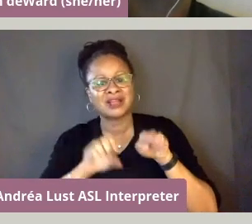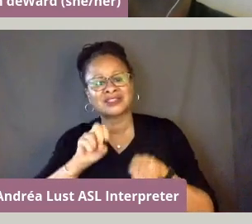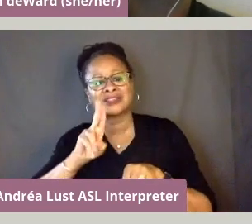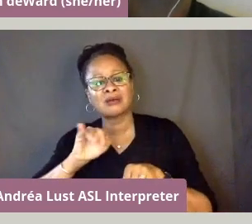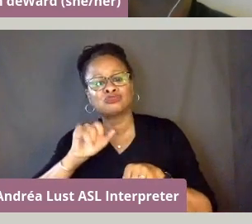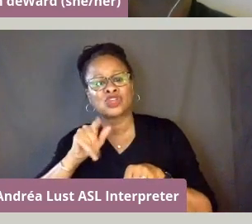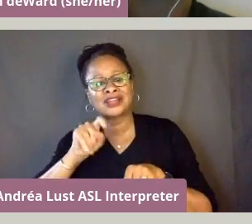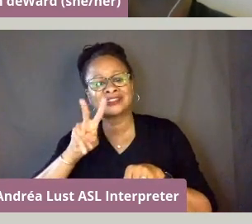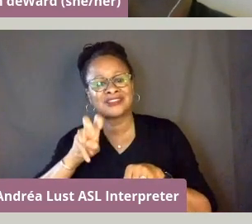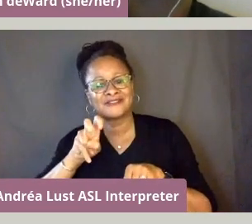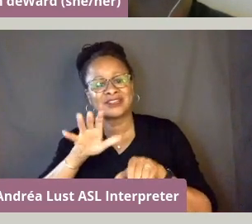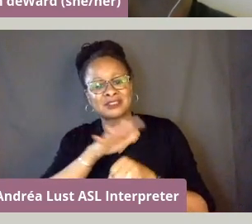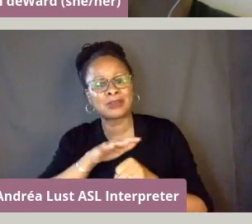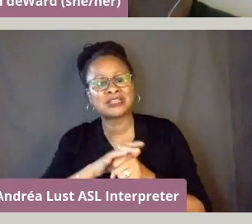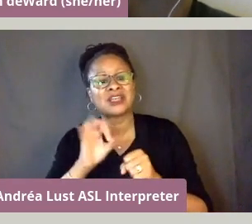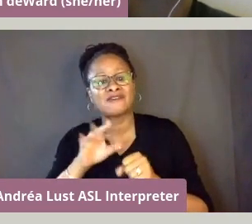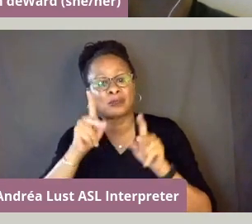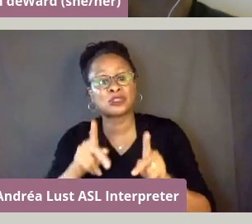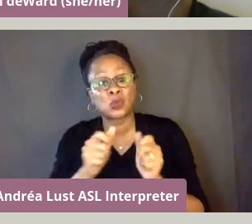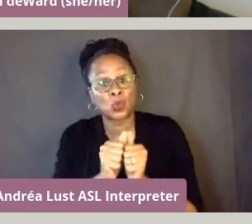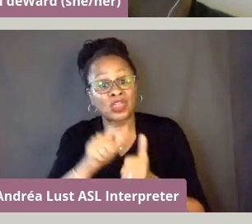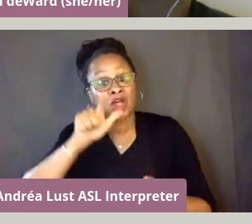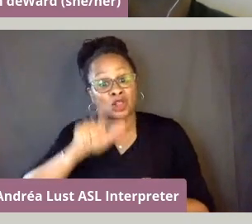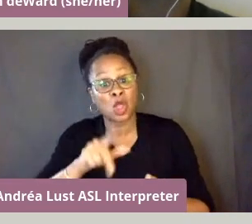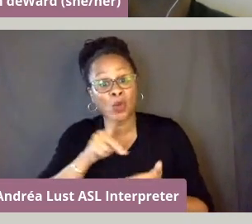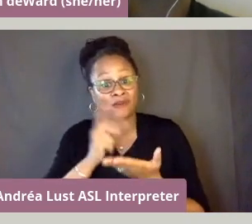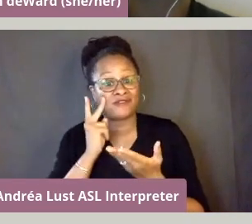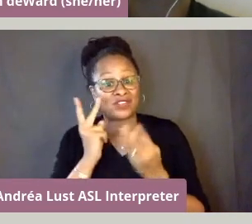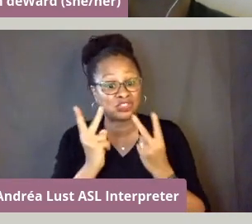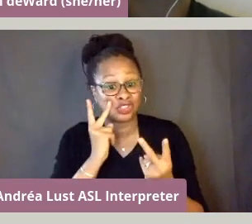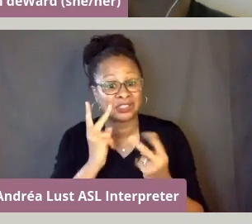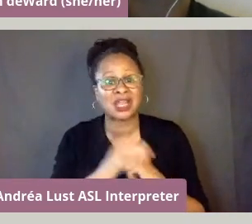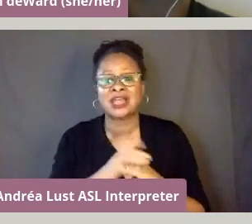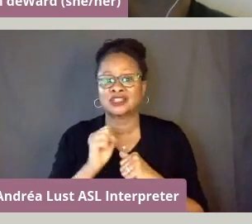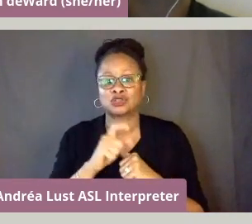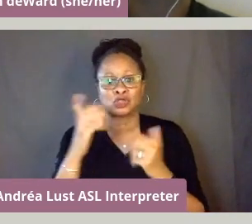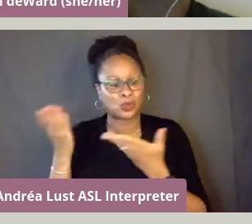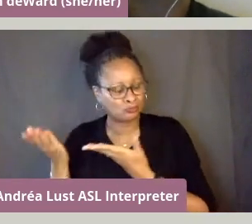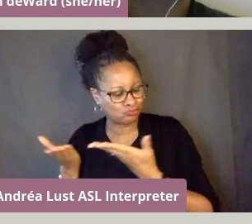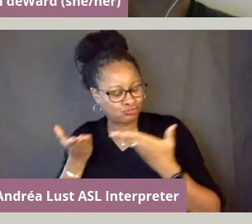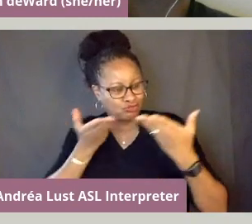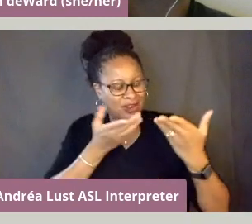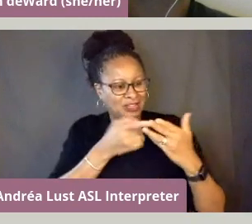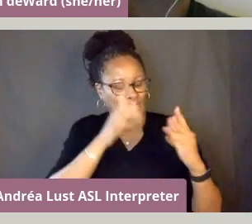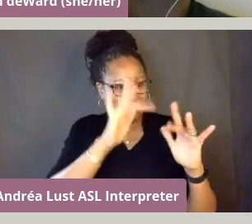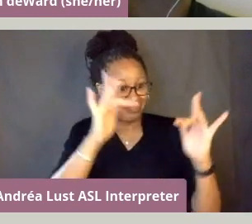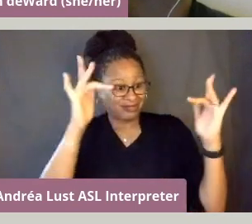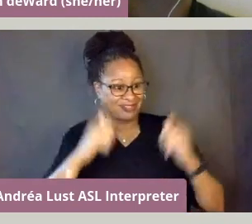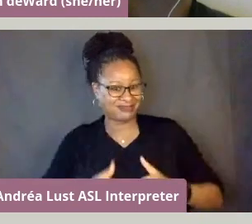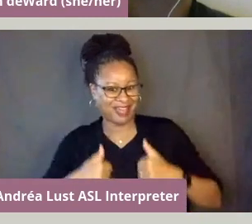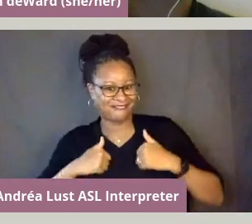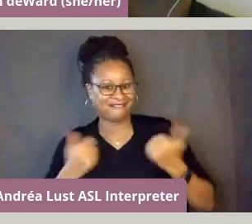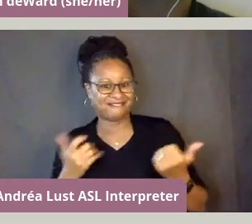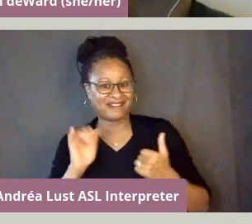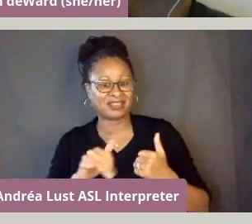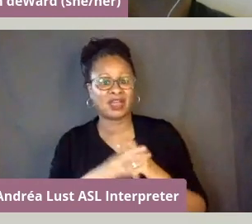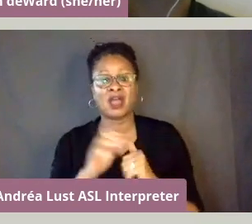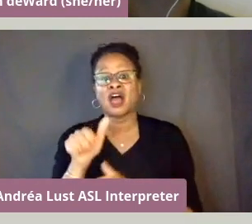with low vision, right? And so she was really bringing that to life. And I guess the other thing that I would say